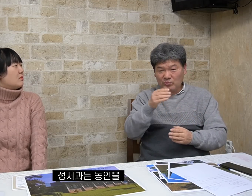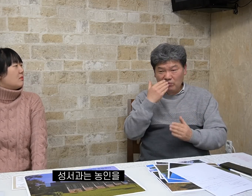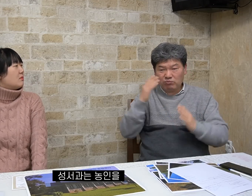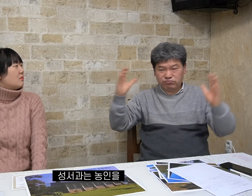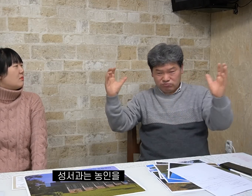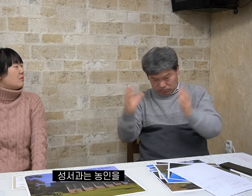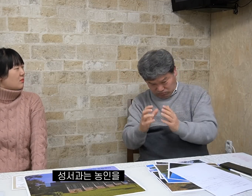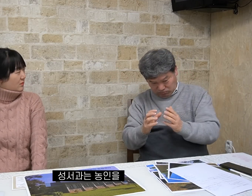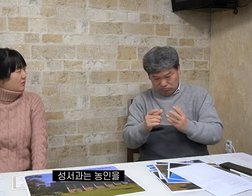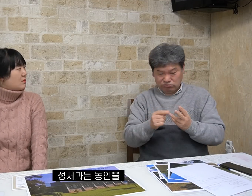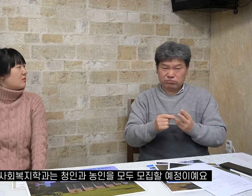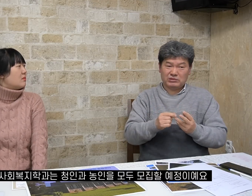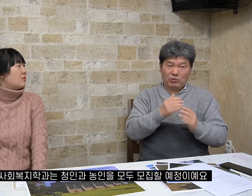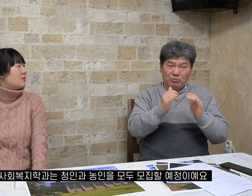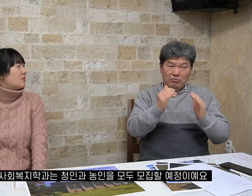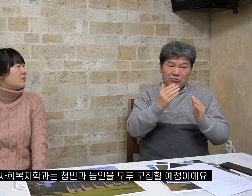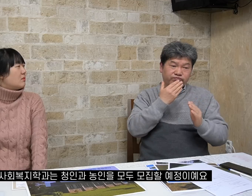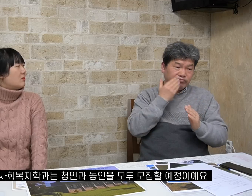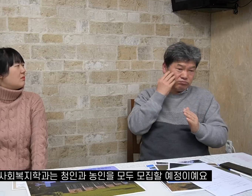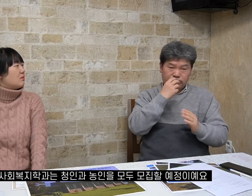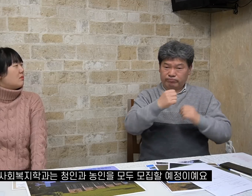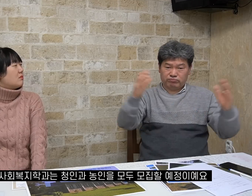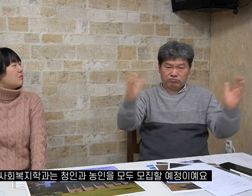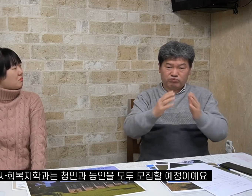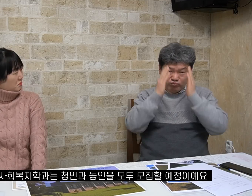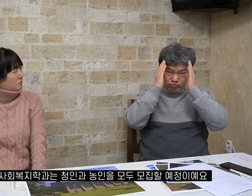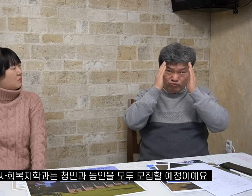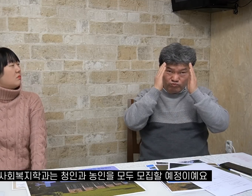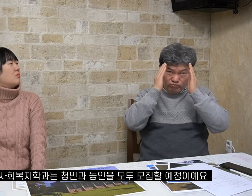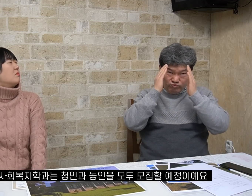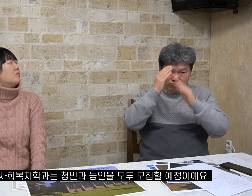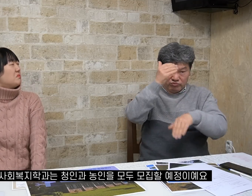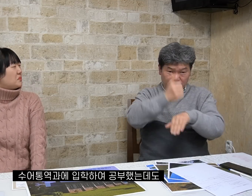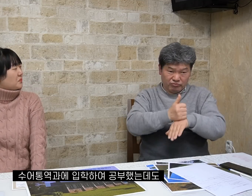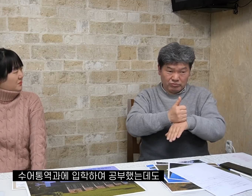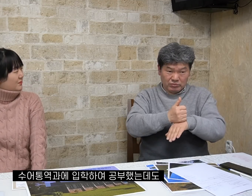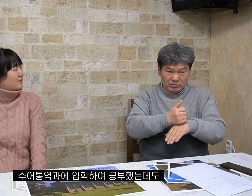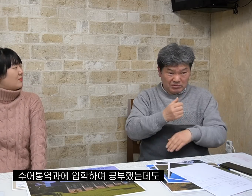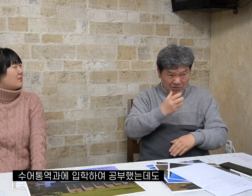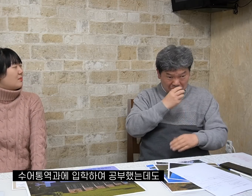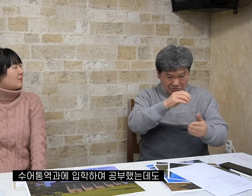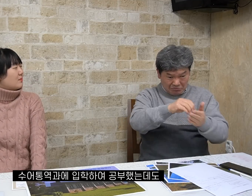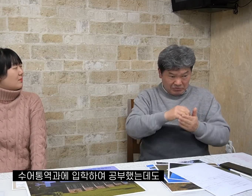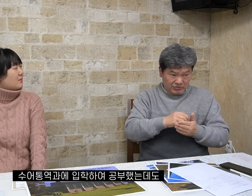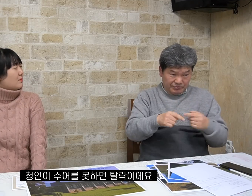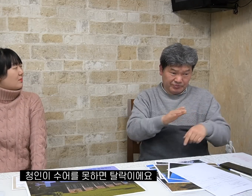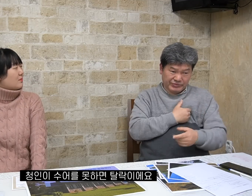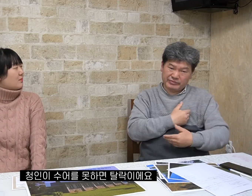Theology Department will recruit the deaf, and Social Welfare Department will recruit both hearing and deaf people. Even though I entered the Sign Language Interpretation Department and studied,